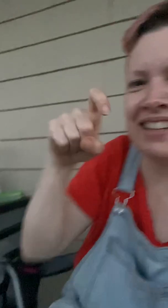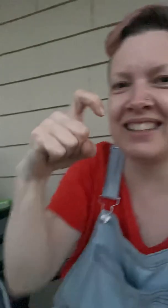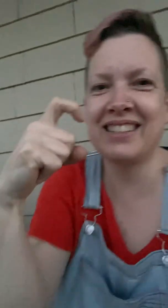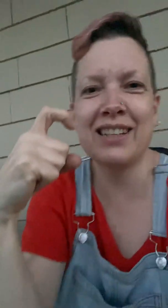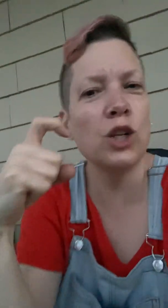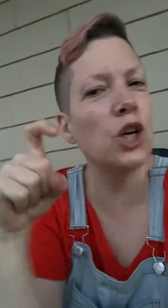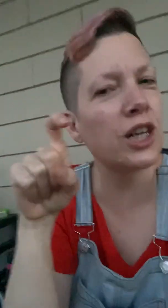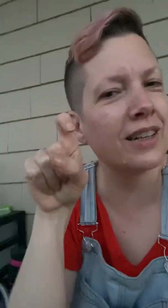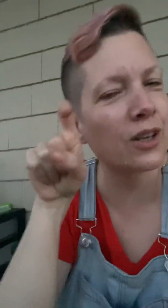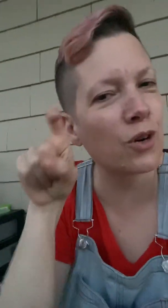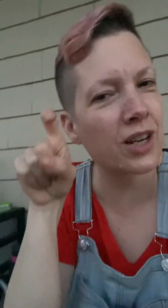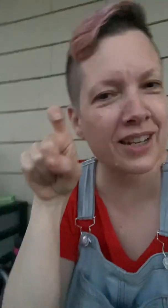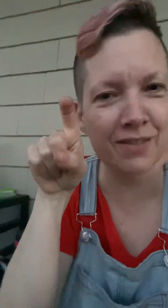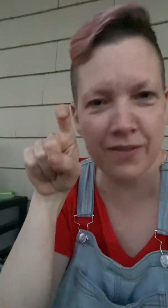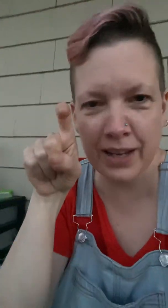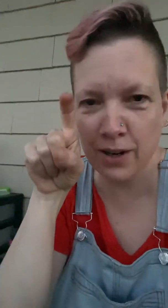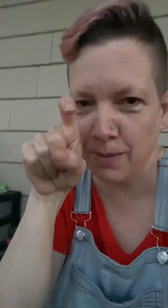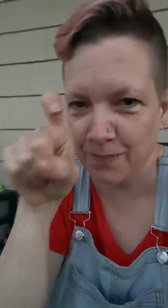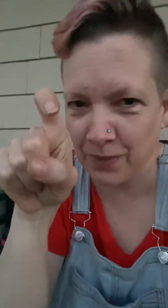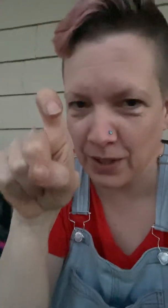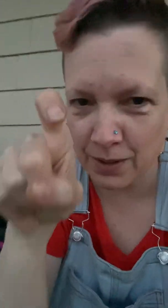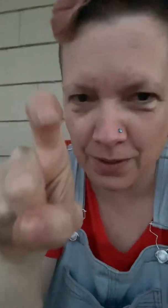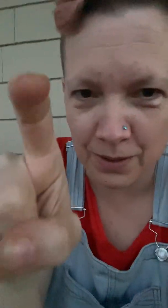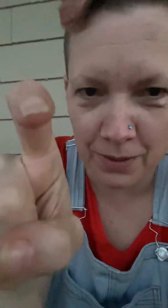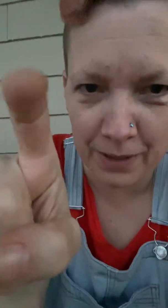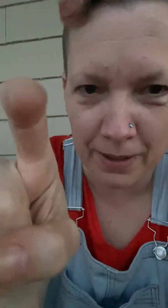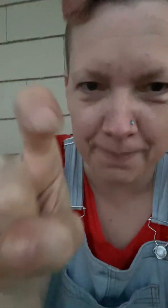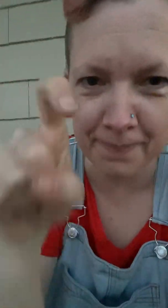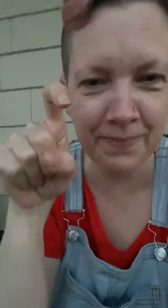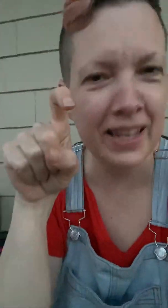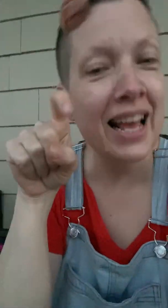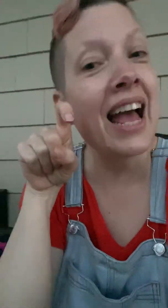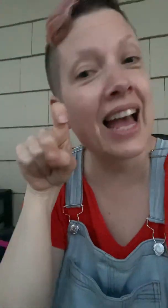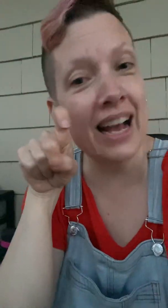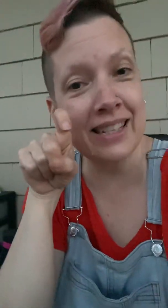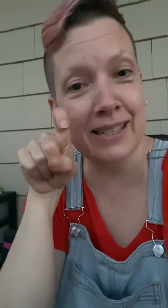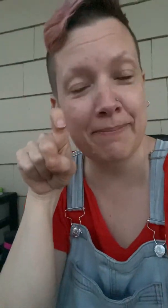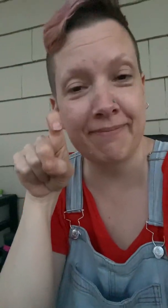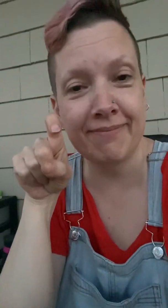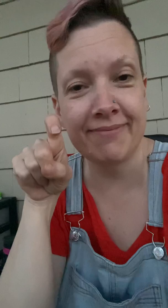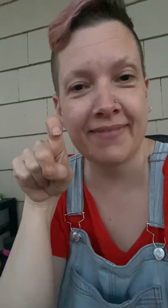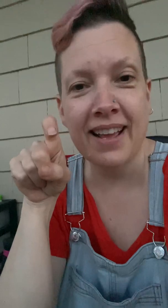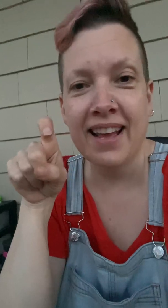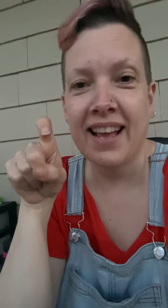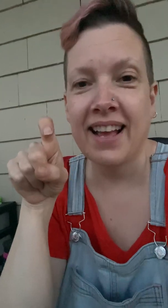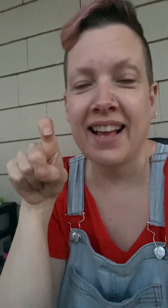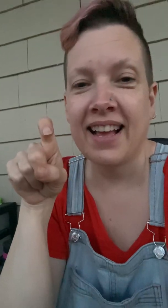just a little hook, a crook of a finger. [creepy voice] Red Rum X.